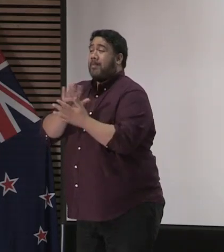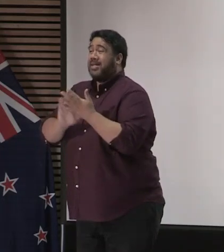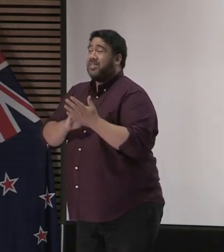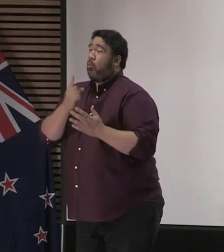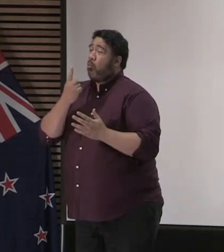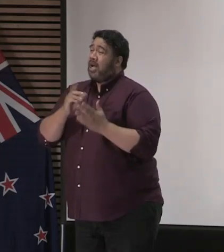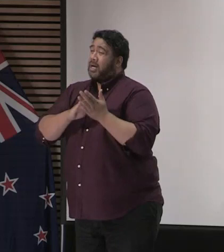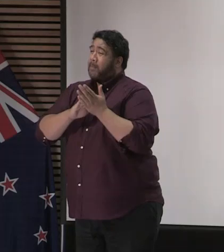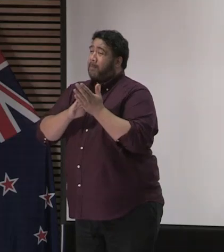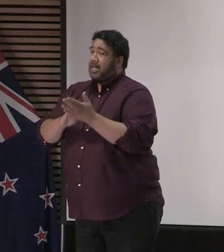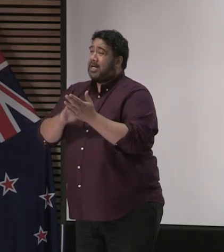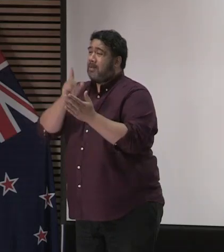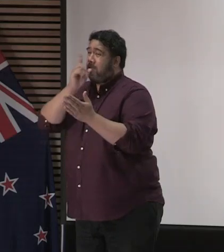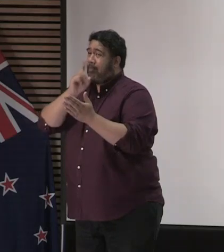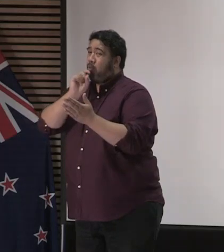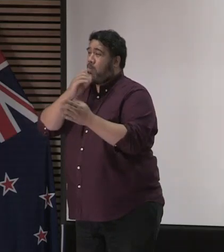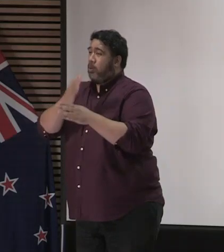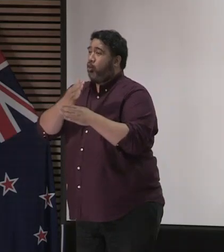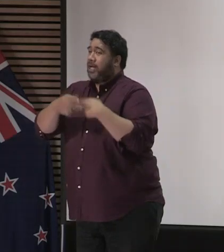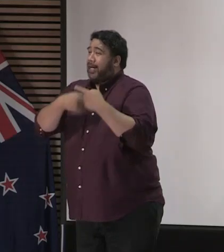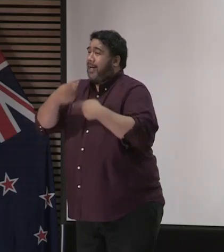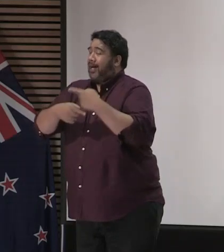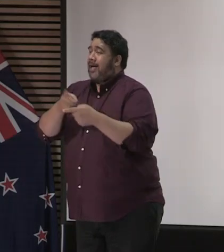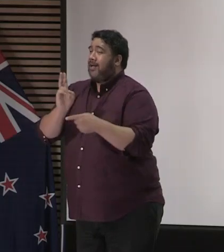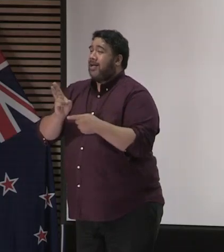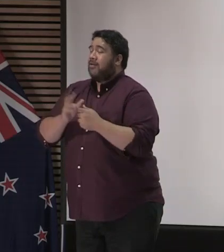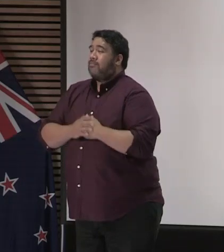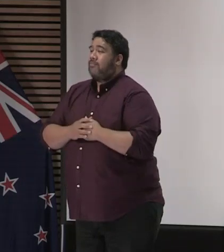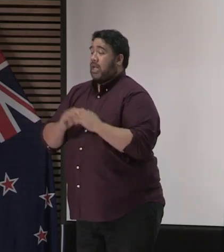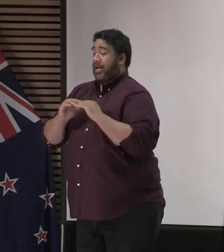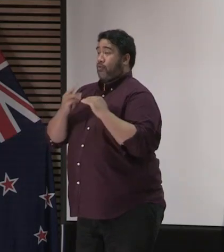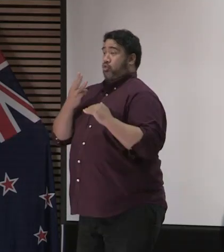New Zealanders back at work,